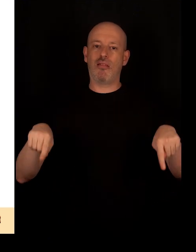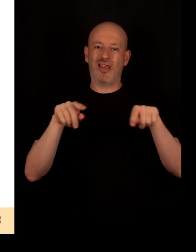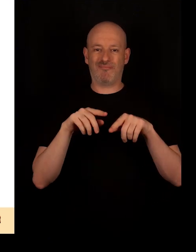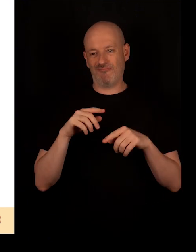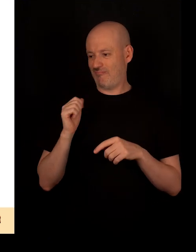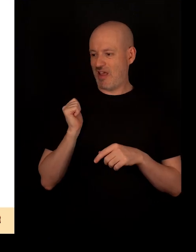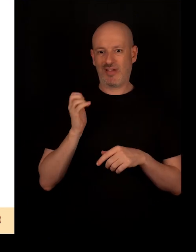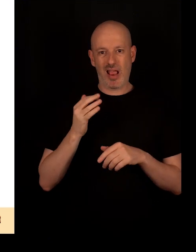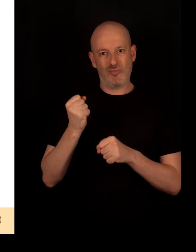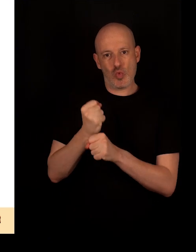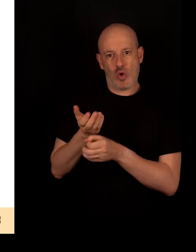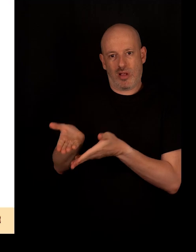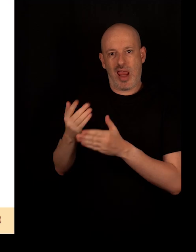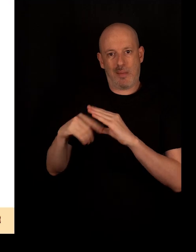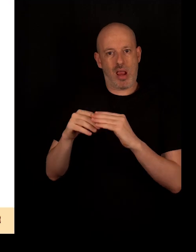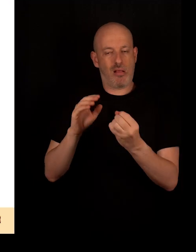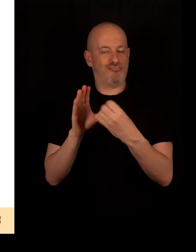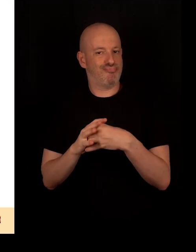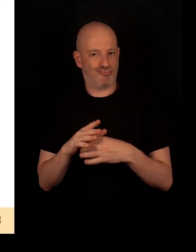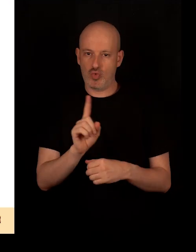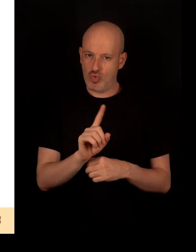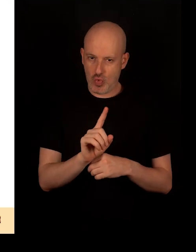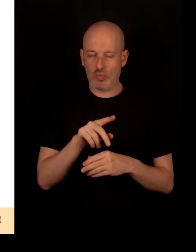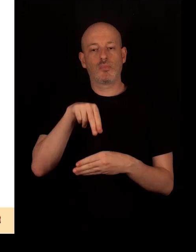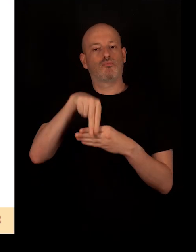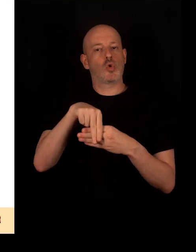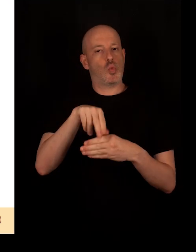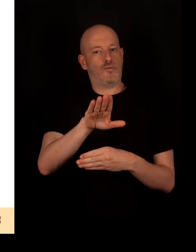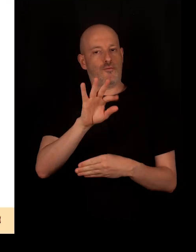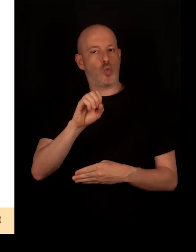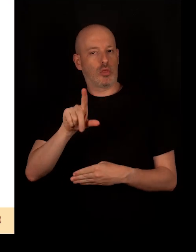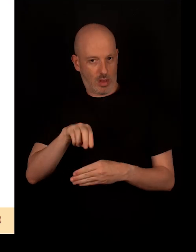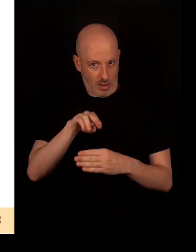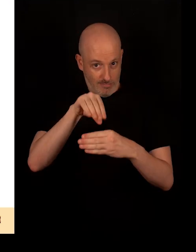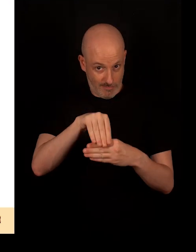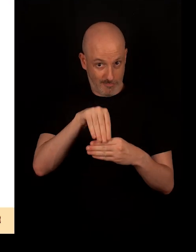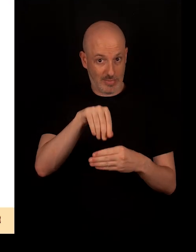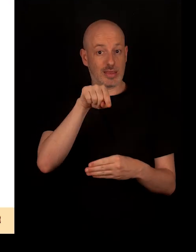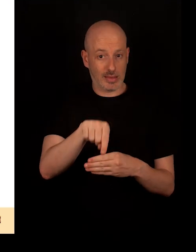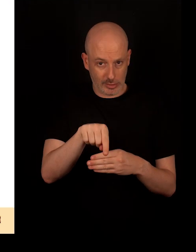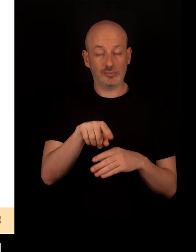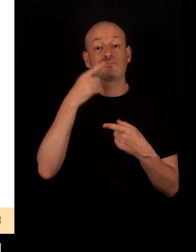in the in our residency functional mailbox. It should be in your folder.